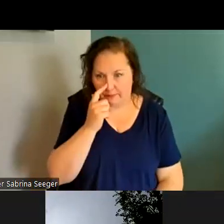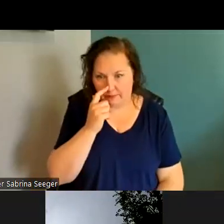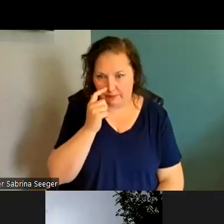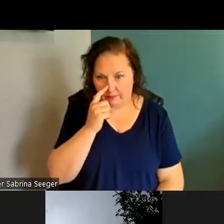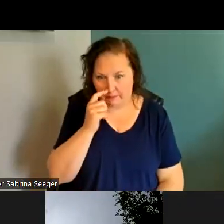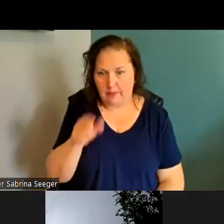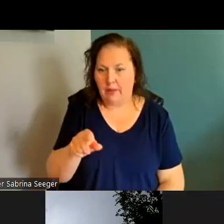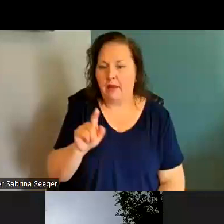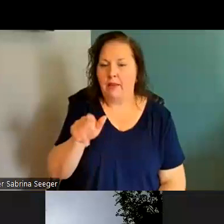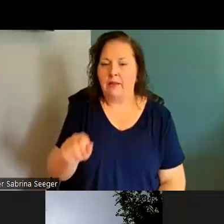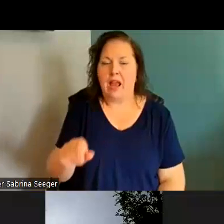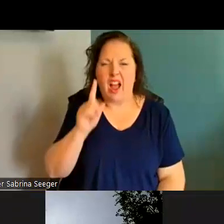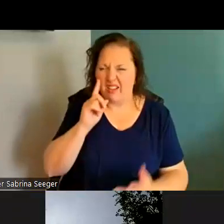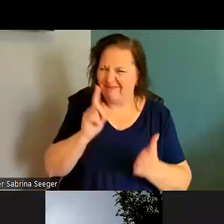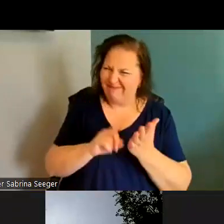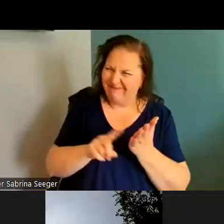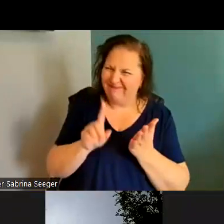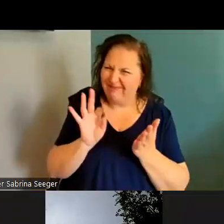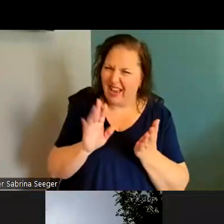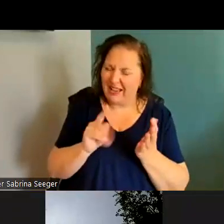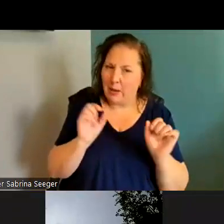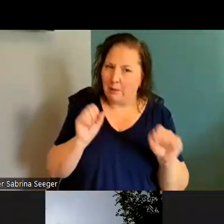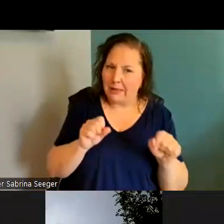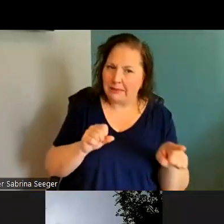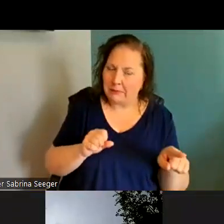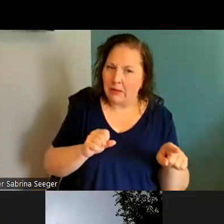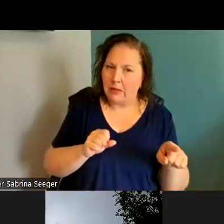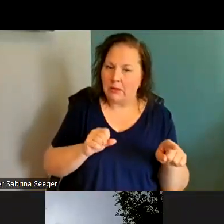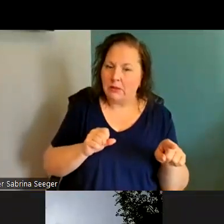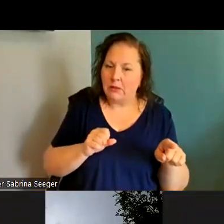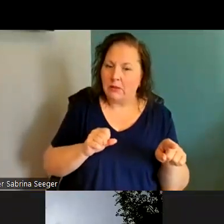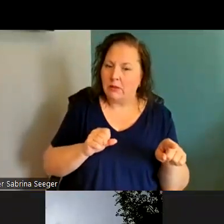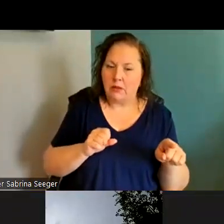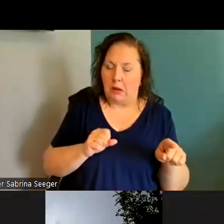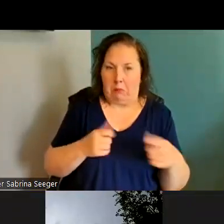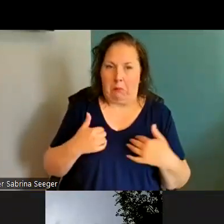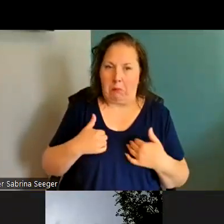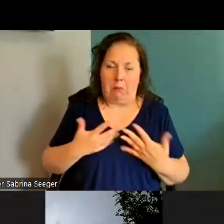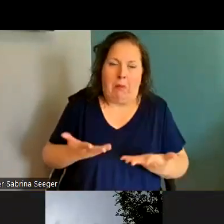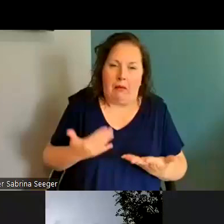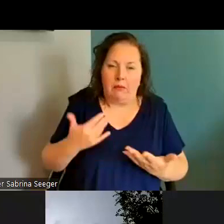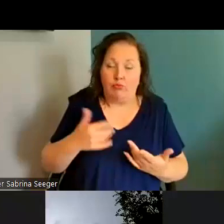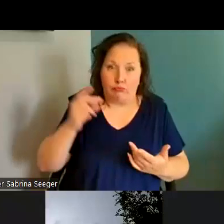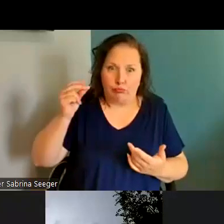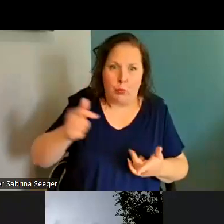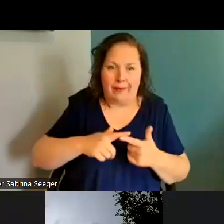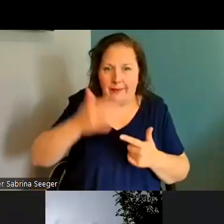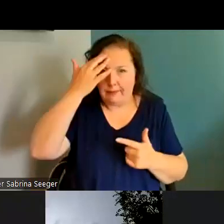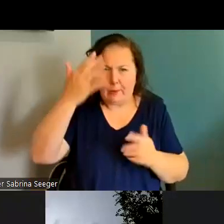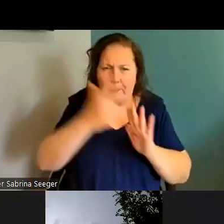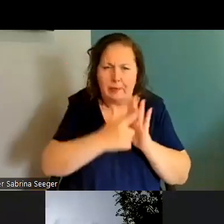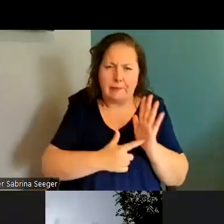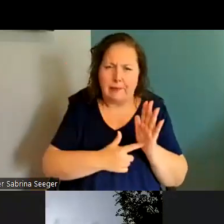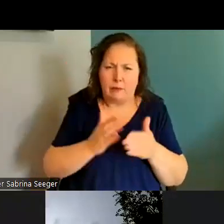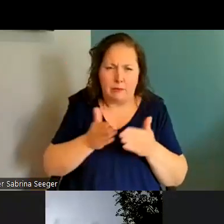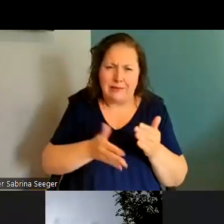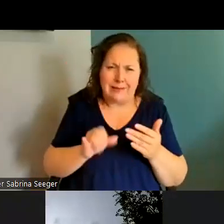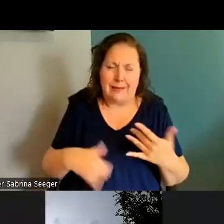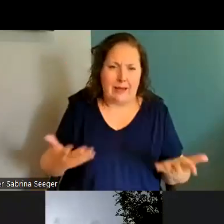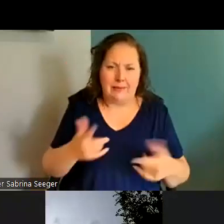I have to check into that because off the top of our heads, I don't think we know the timing aspect